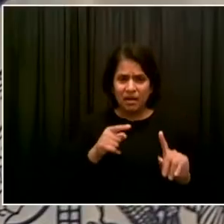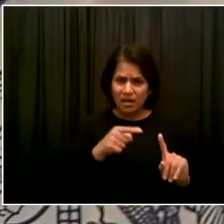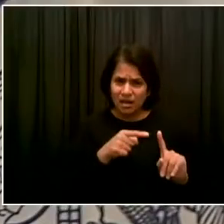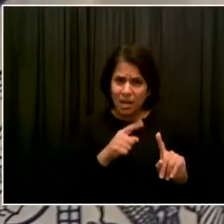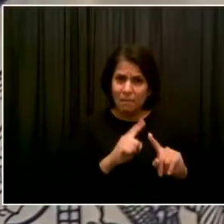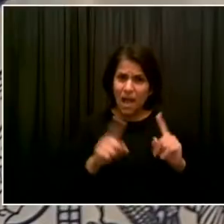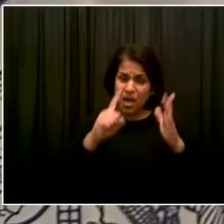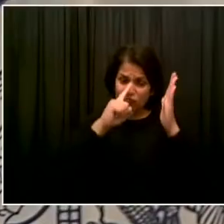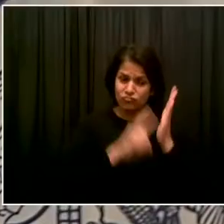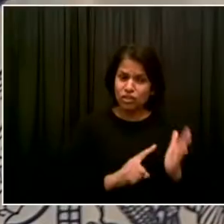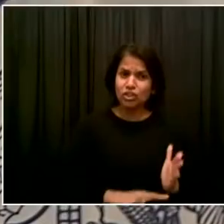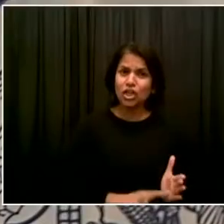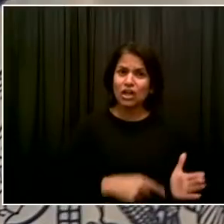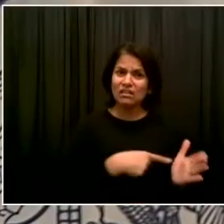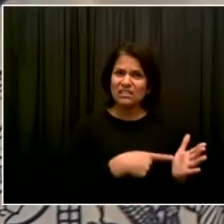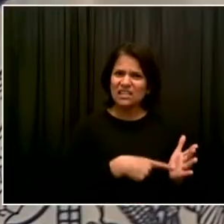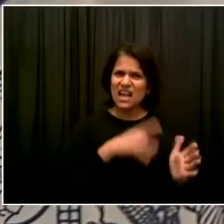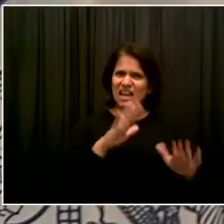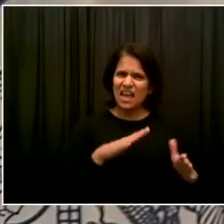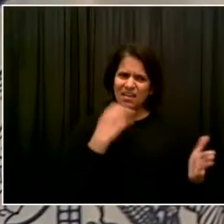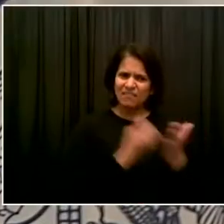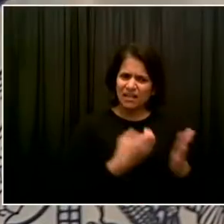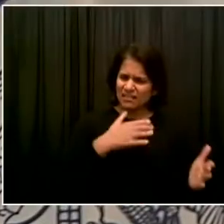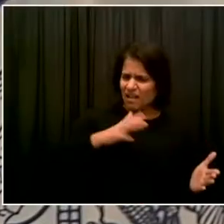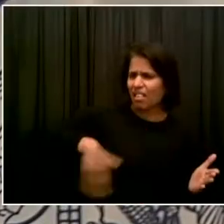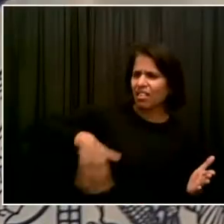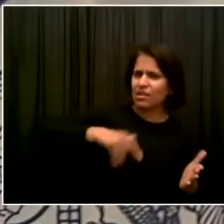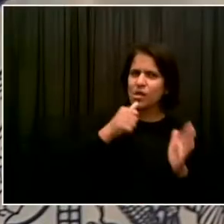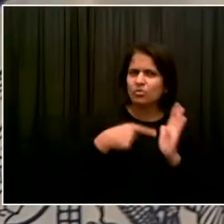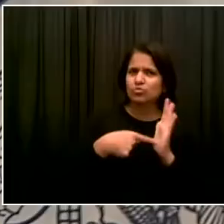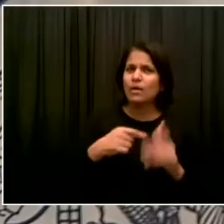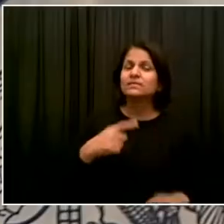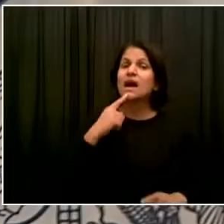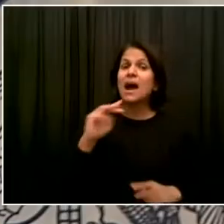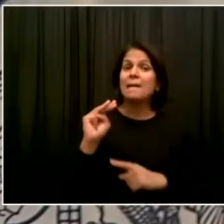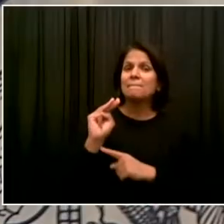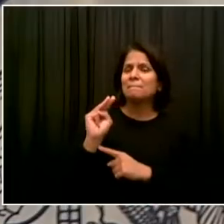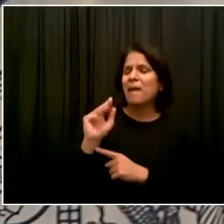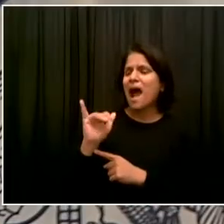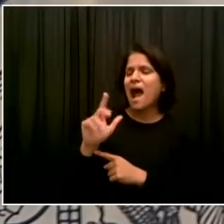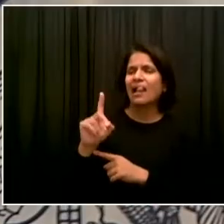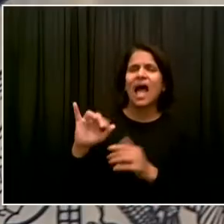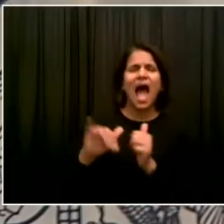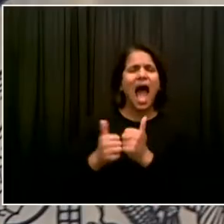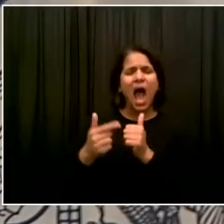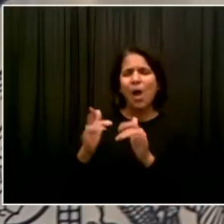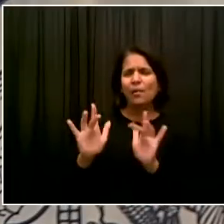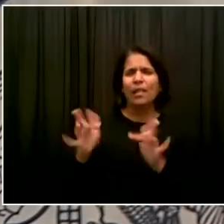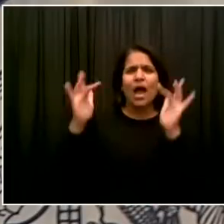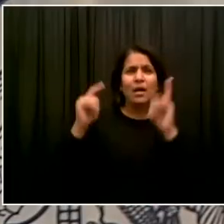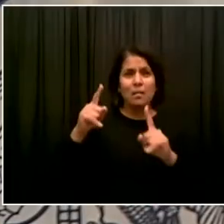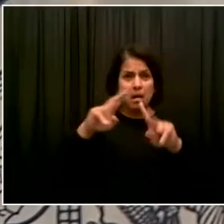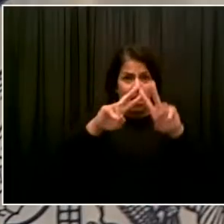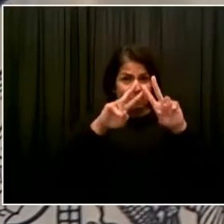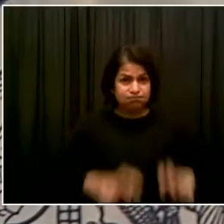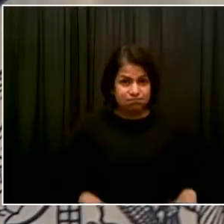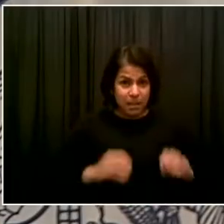OMICRON IS MY OLD AND IT IS STILL BASED ON